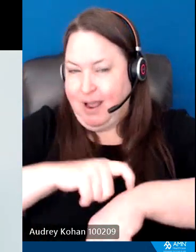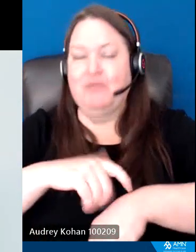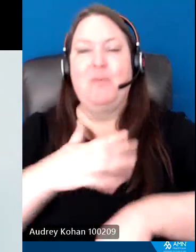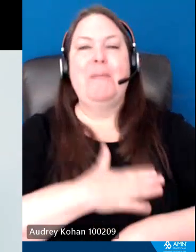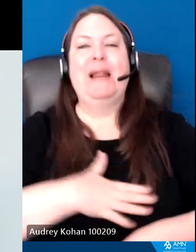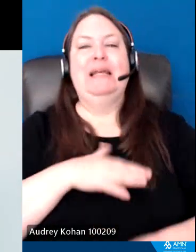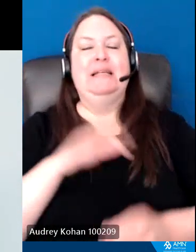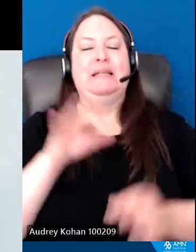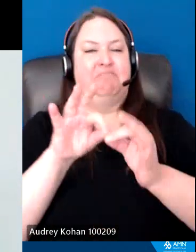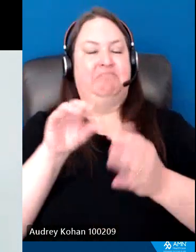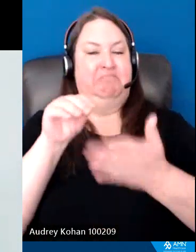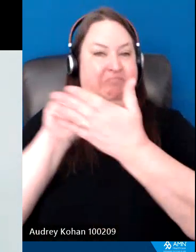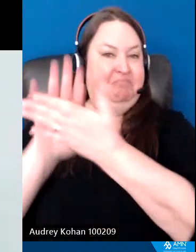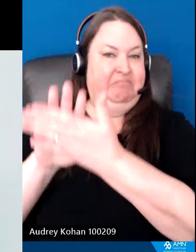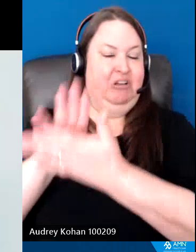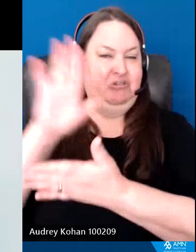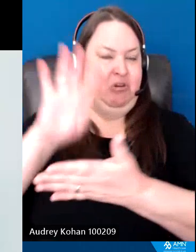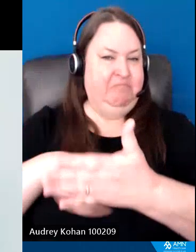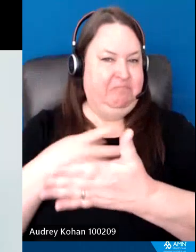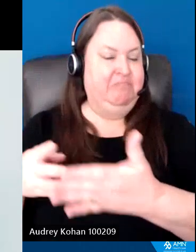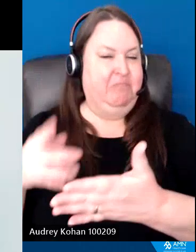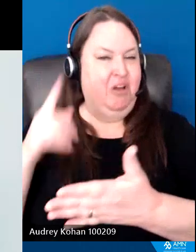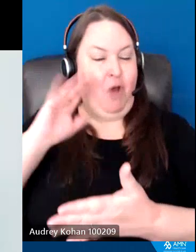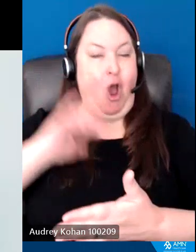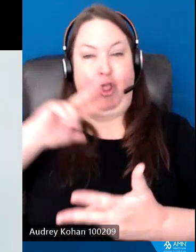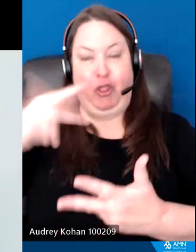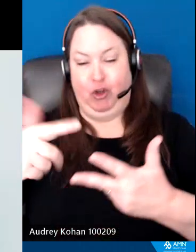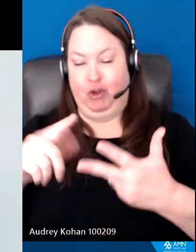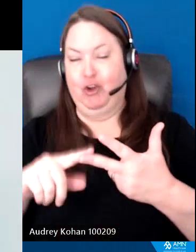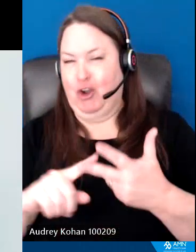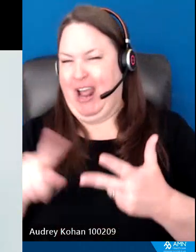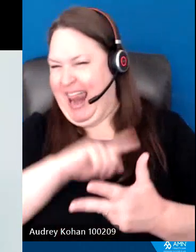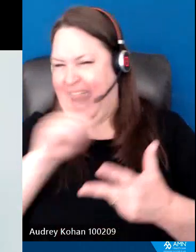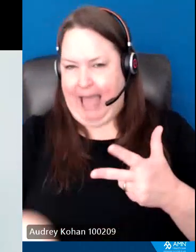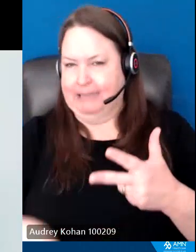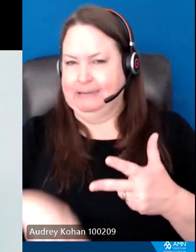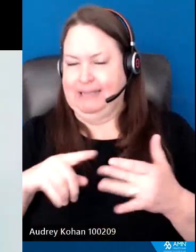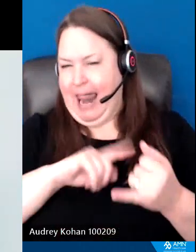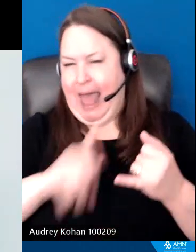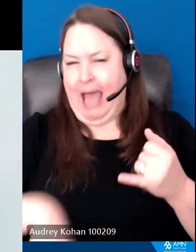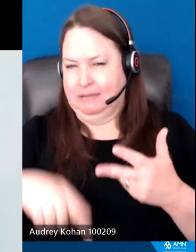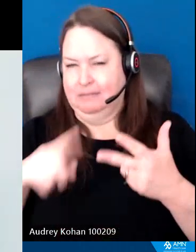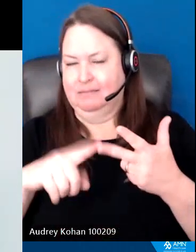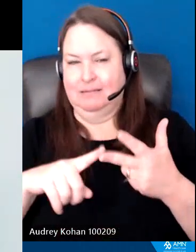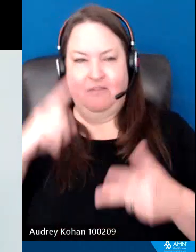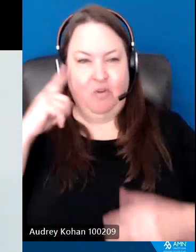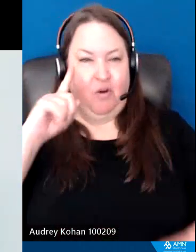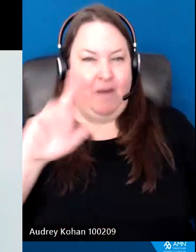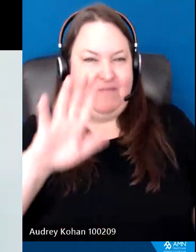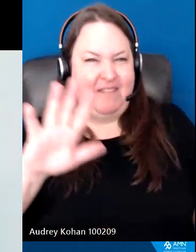your calendars now for our third final topic or third and final session rather on this 1557 topic